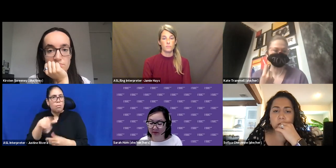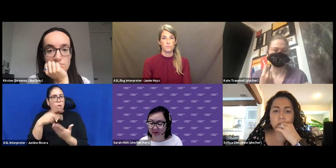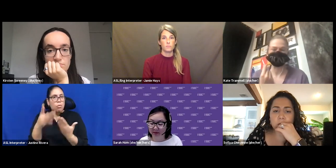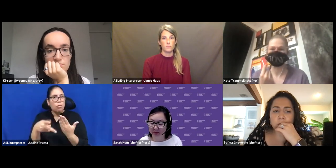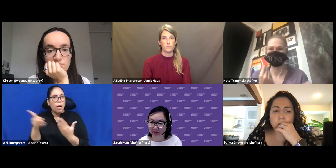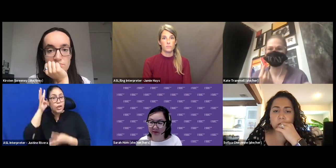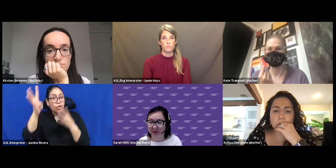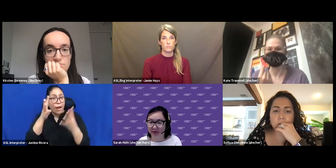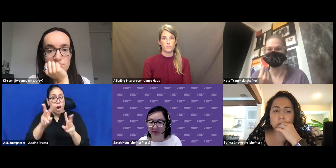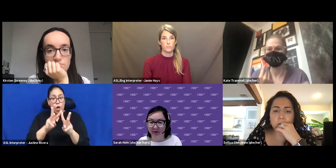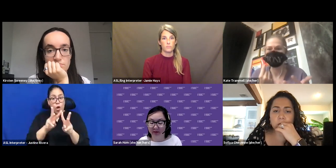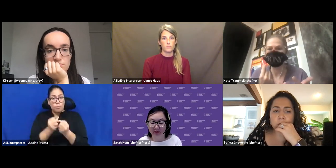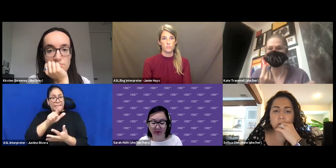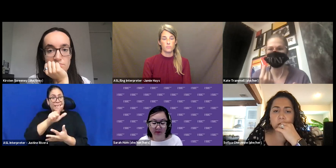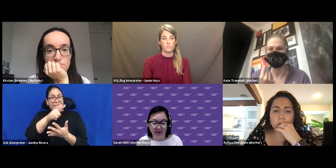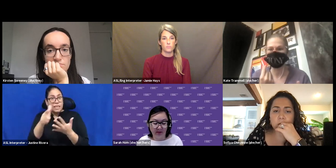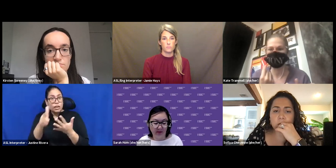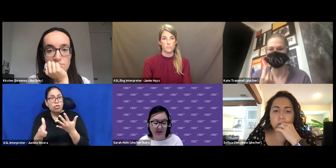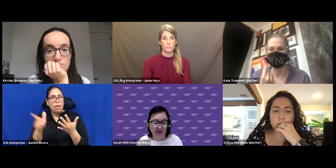addresses all the things that we've been talking about in our